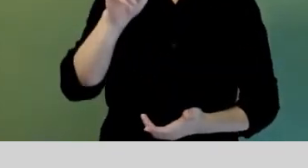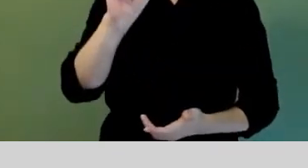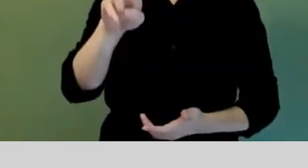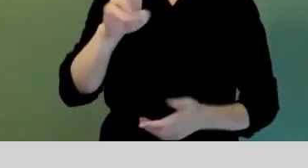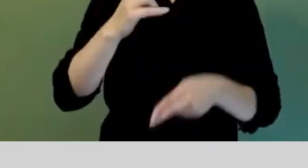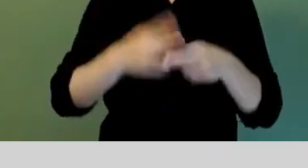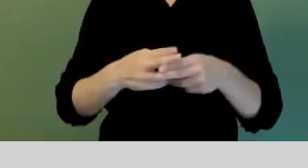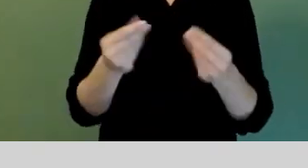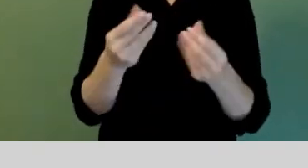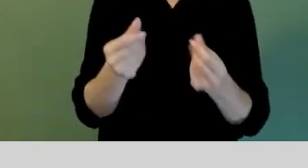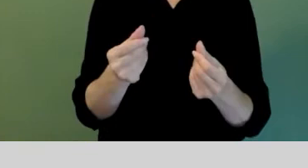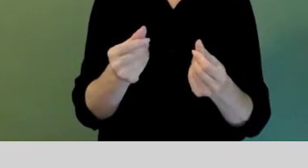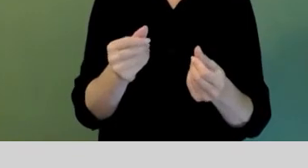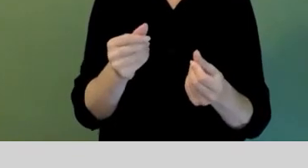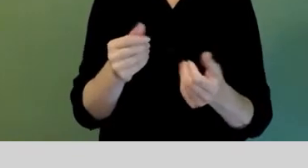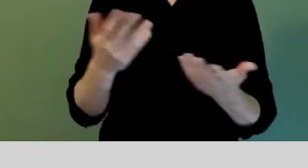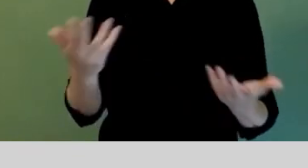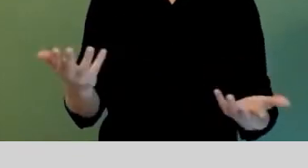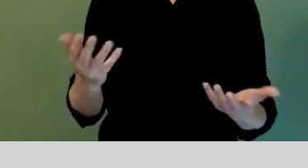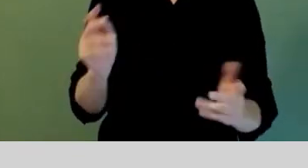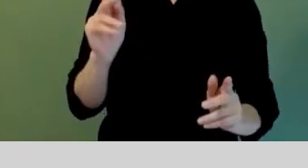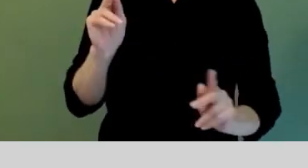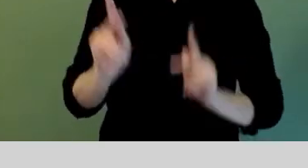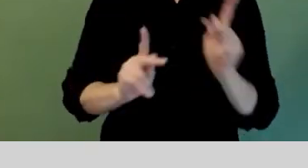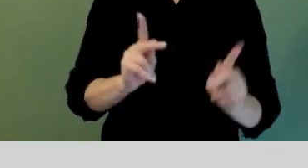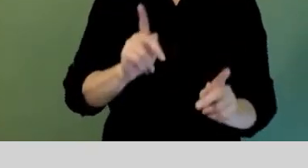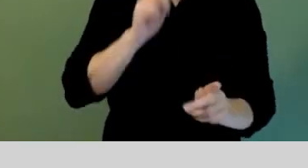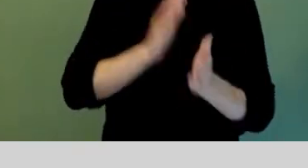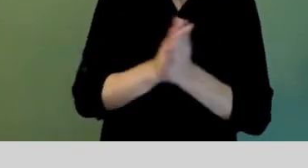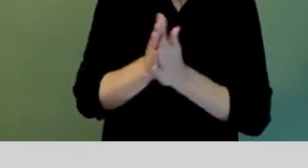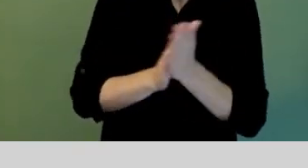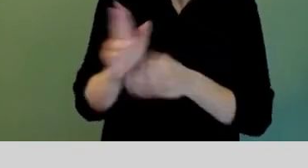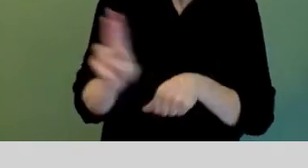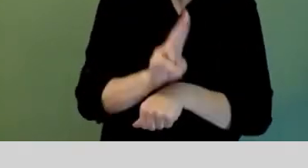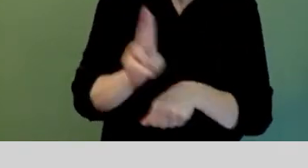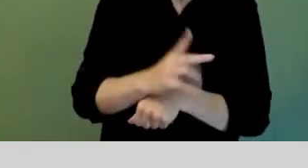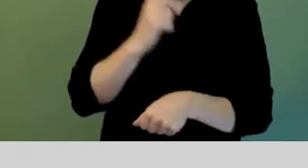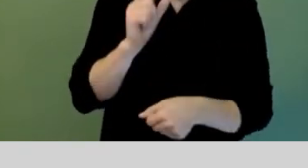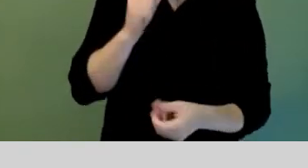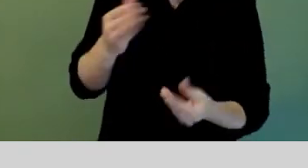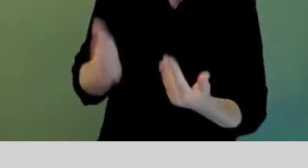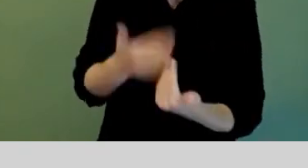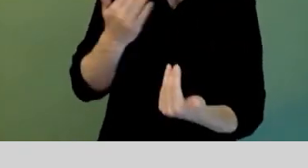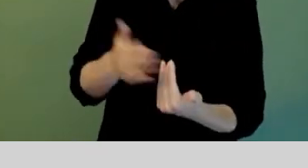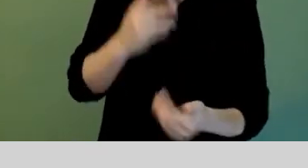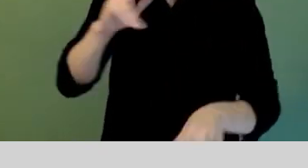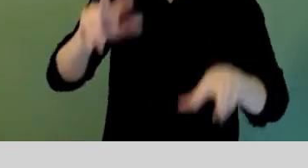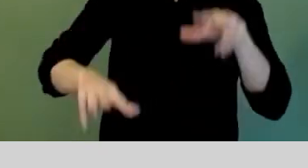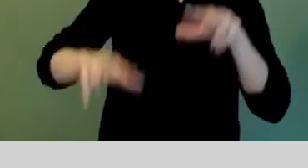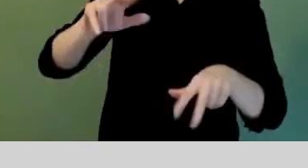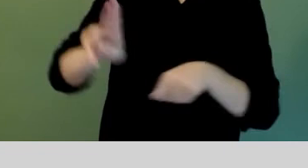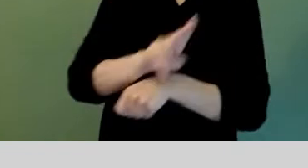but people didn't use it because it was awkward. Now with property, you can start with a class that has some stored properties